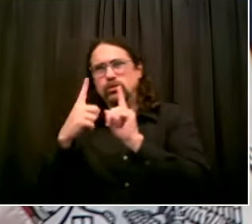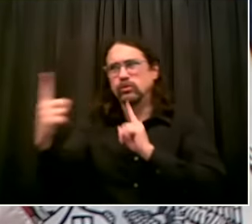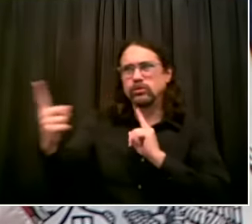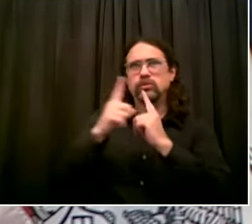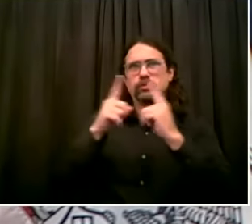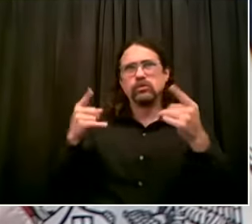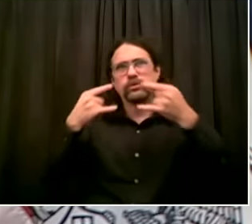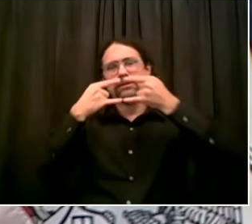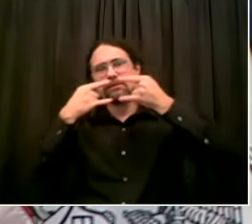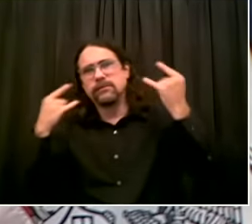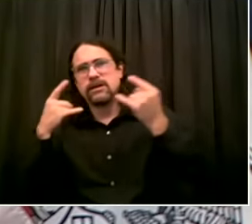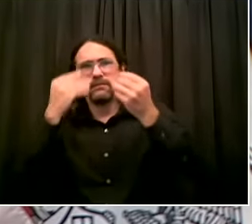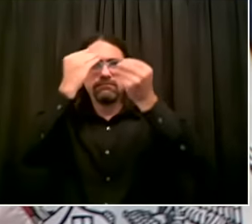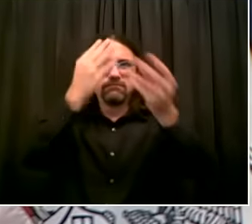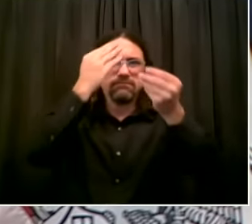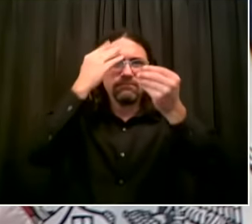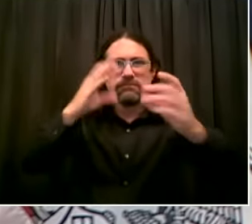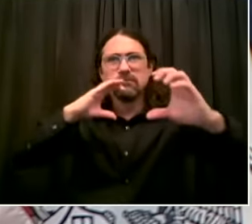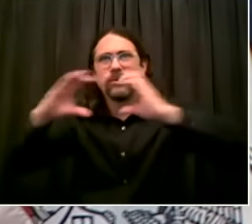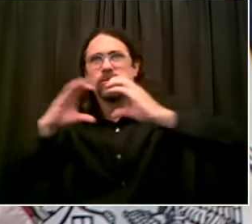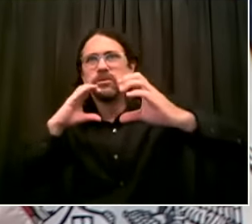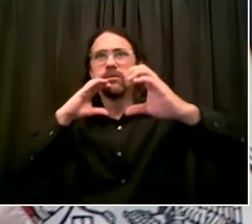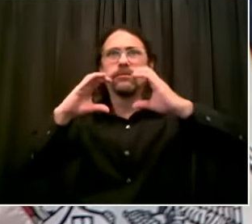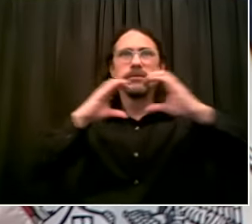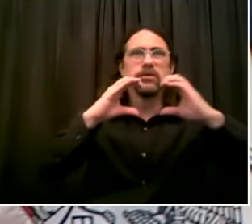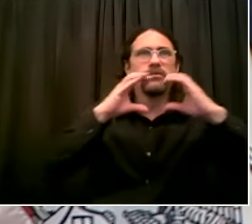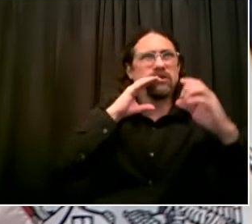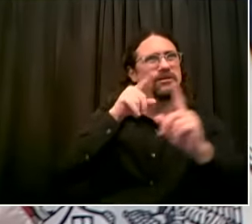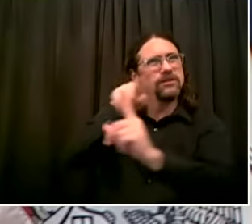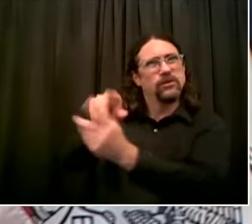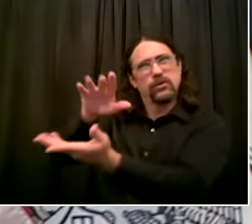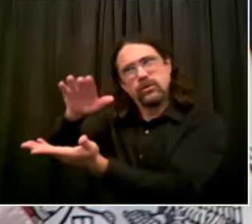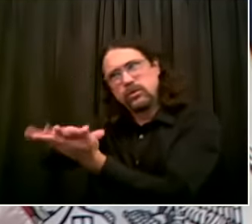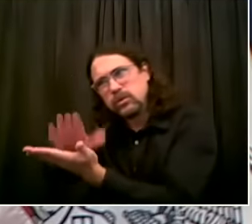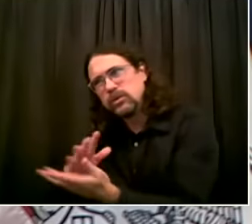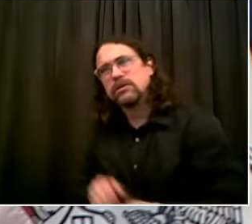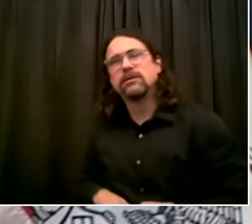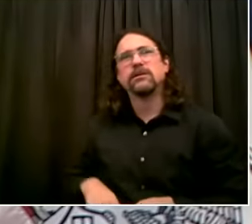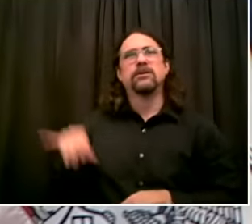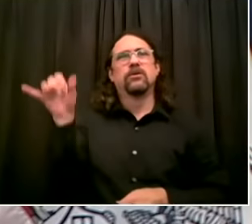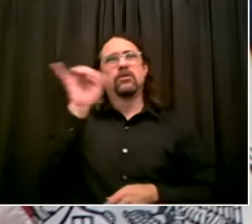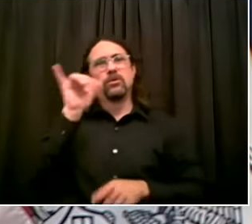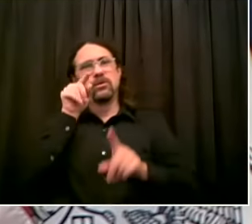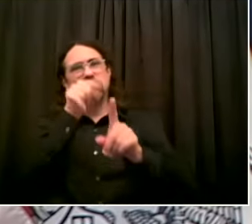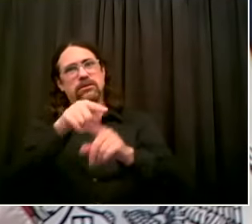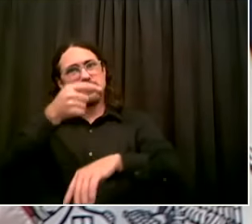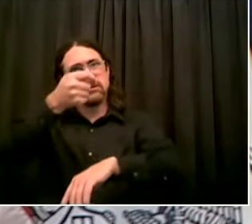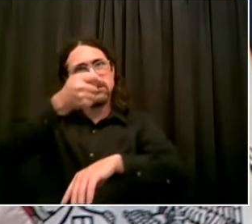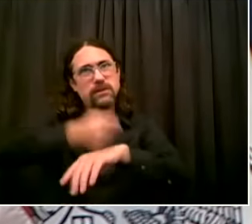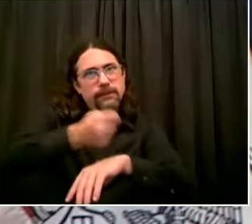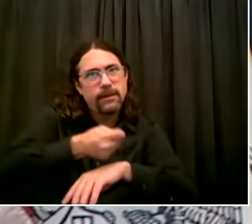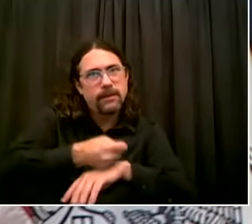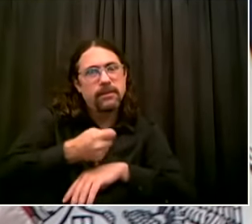2ND, DEPARTMENT OF HEALTH HAS ORDERED NONPUBLIC SCHOO LSAND CHILD CARE CENTERS O TCLOSE